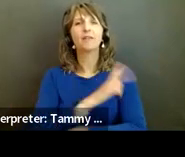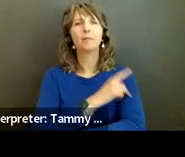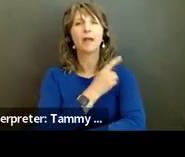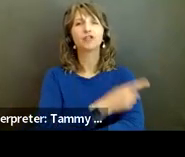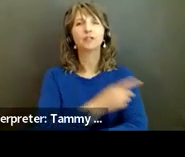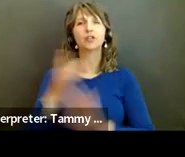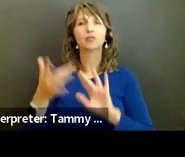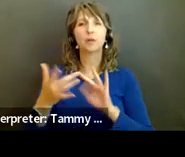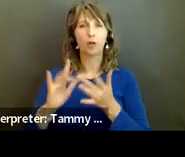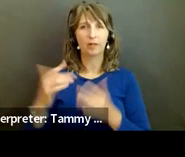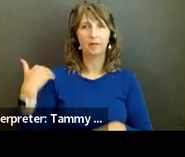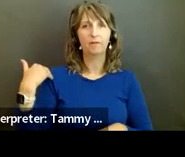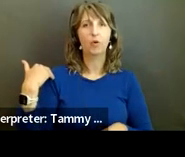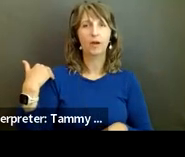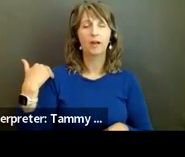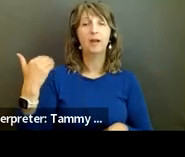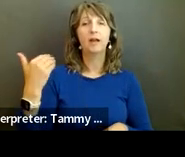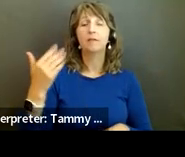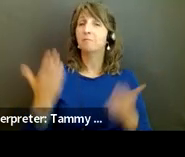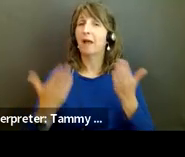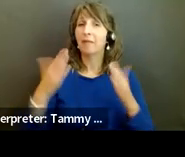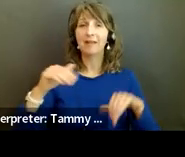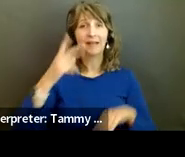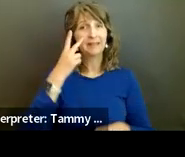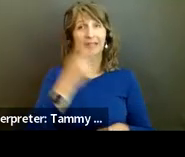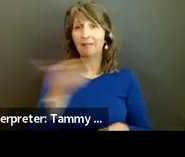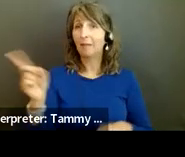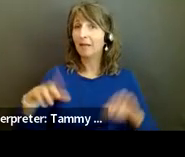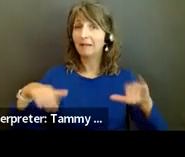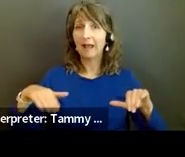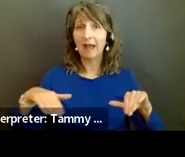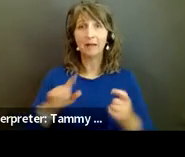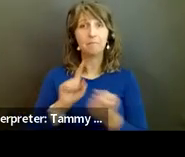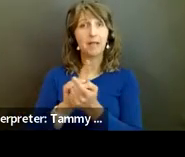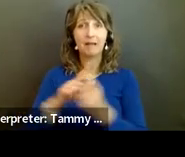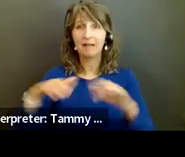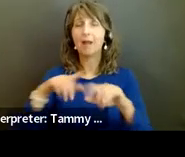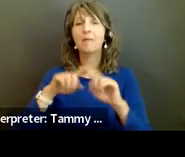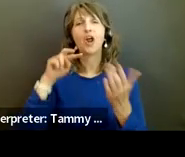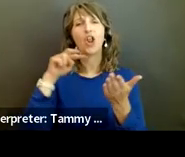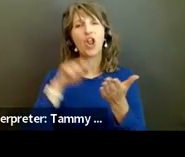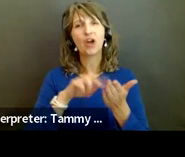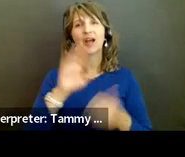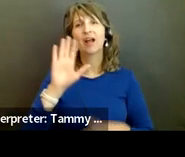And see that yes, they were on this medicine for a long time and they're going to withdraw and probably relapse if they don't have it.